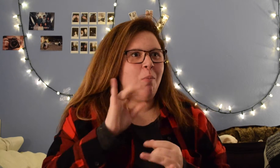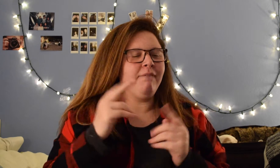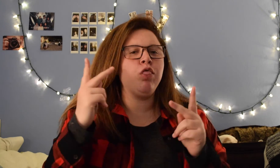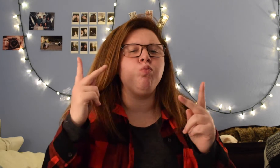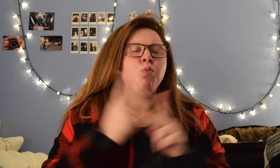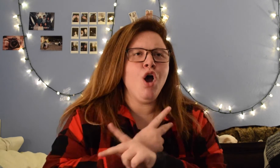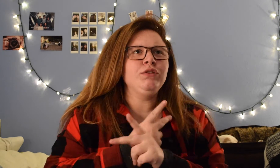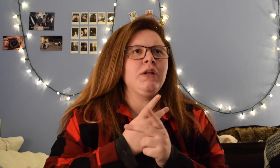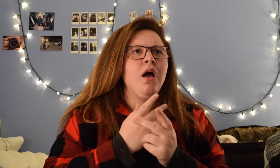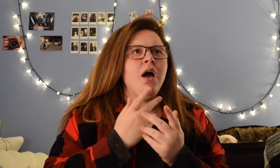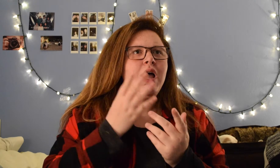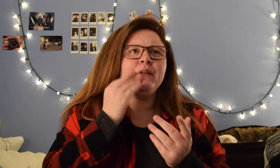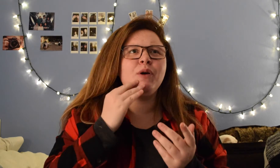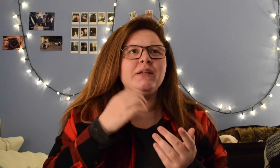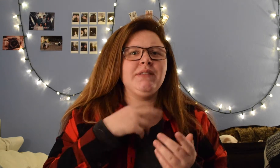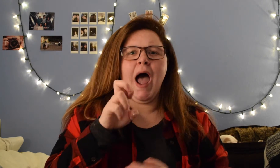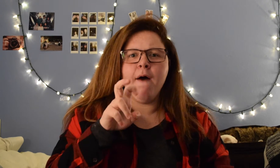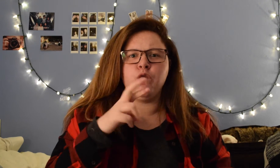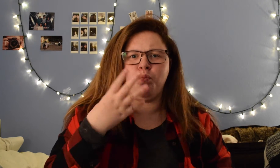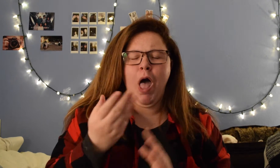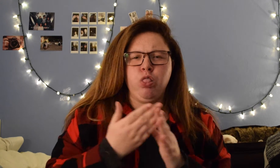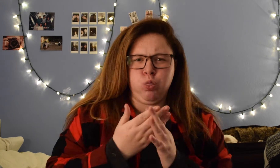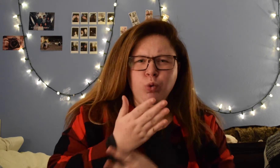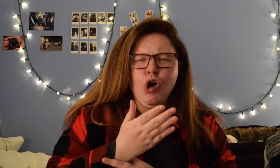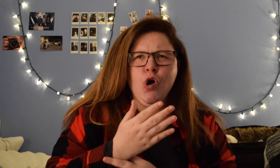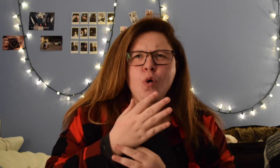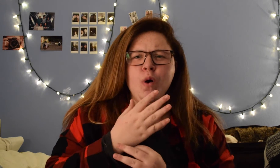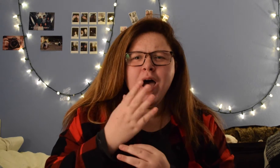It was one of the worst experiences I've ever went through